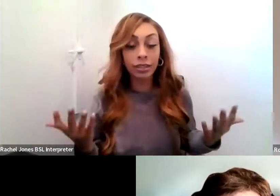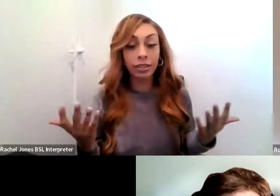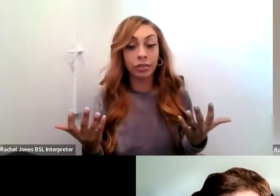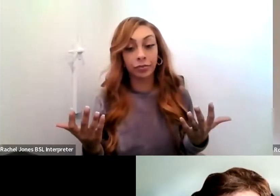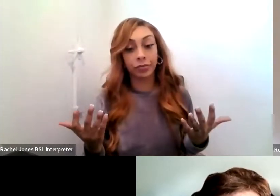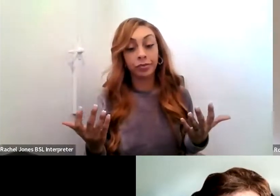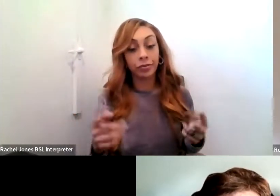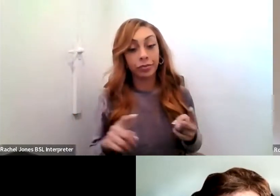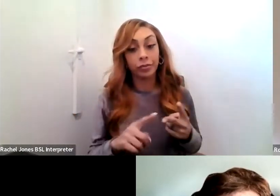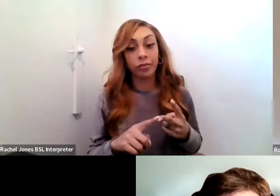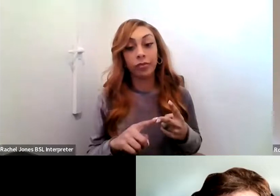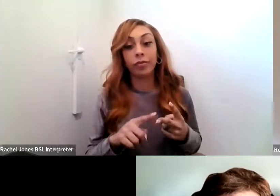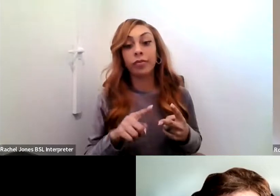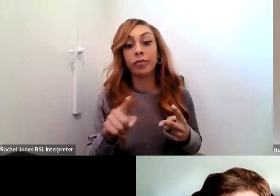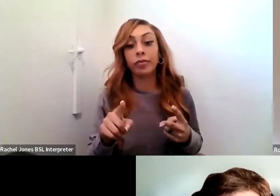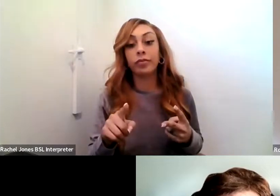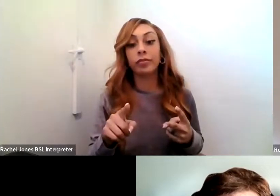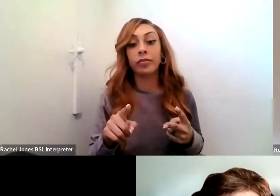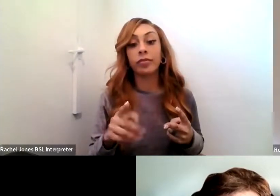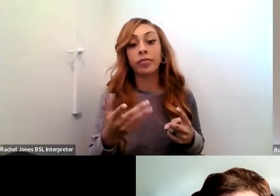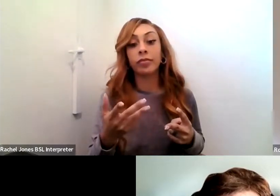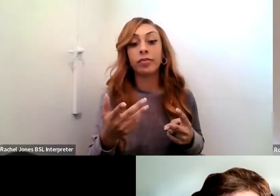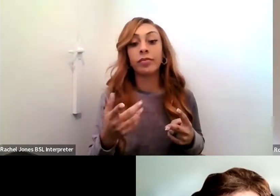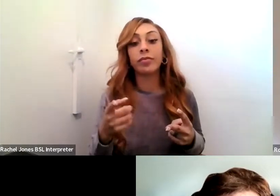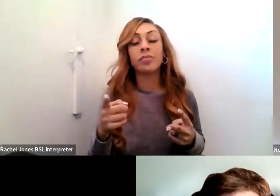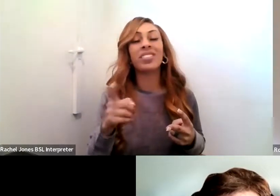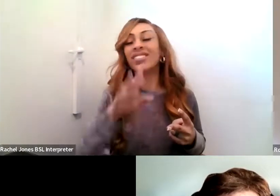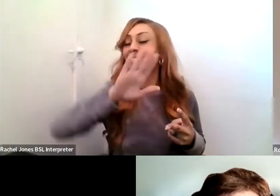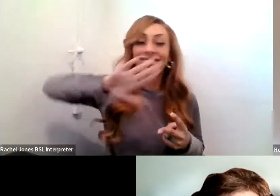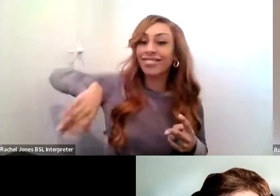As well as the mistake of seeing it as kind of an administrative issue,